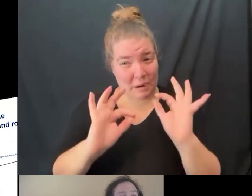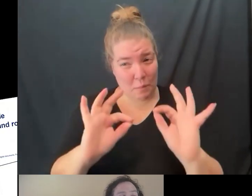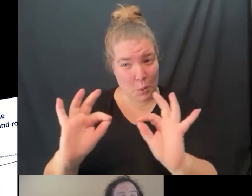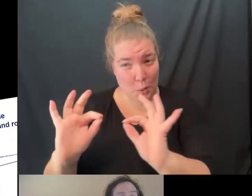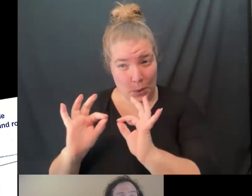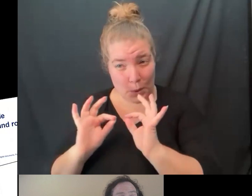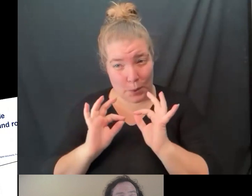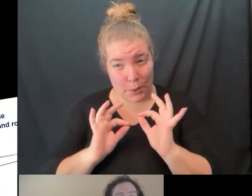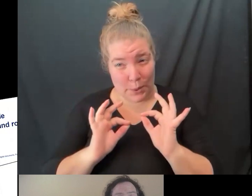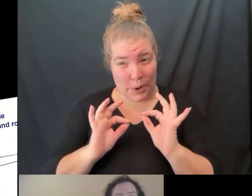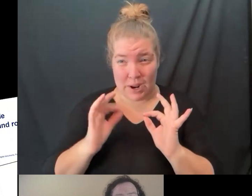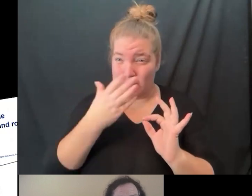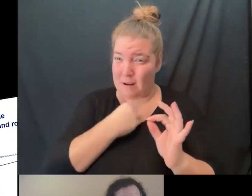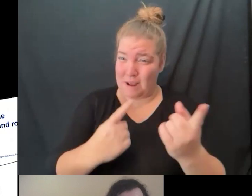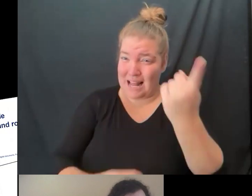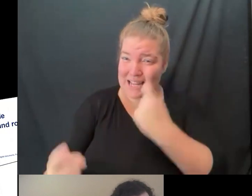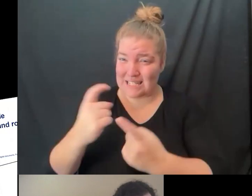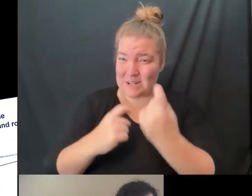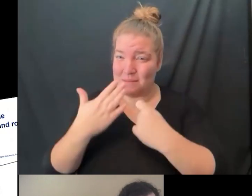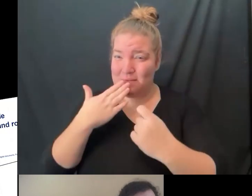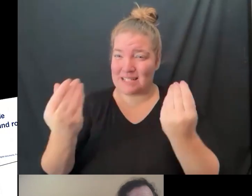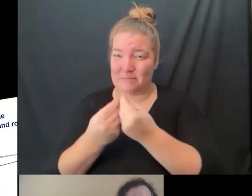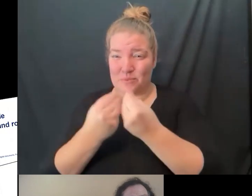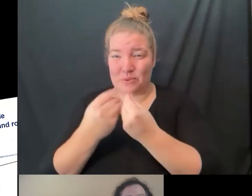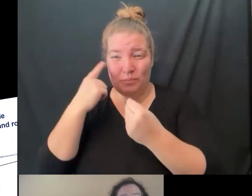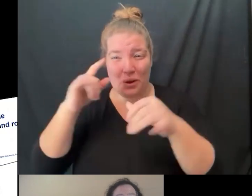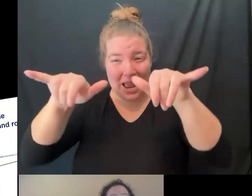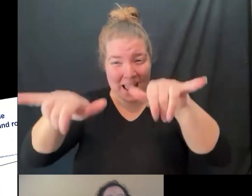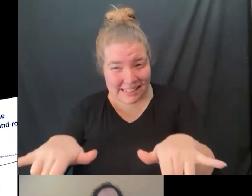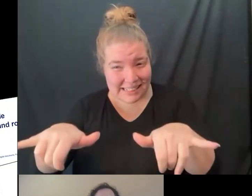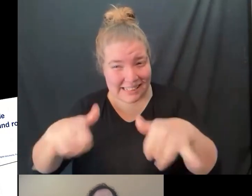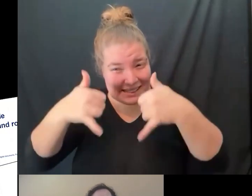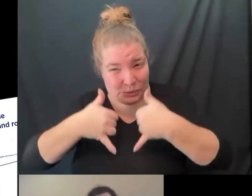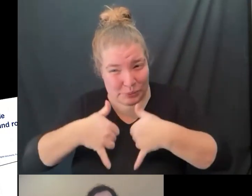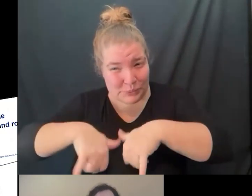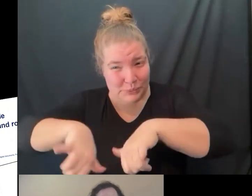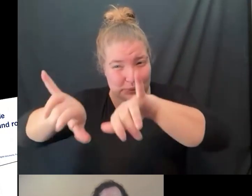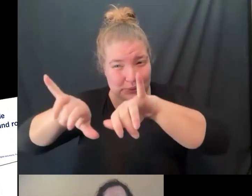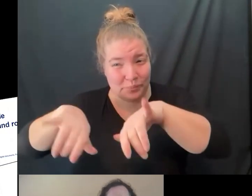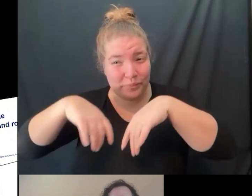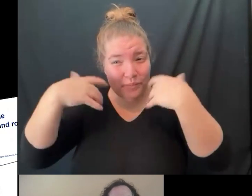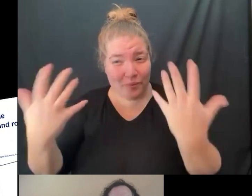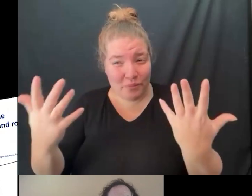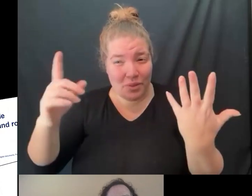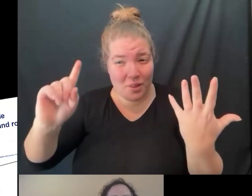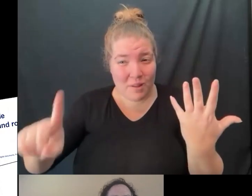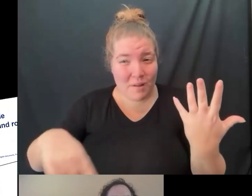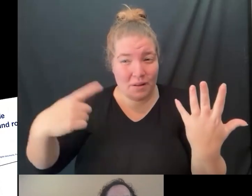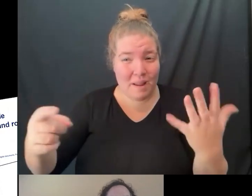So jeez, thanks for all the amazing questions, and I appreciate those who have stuck around for so much.